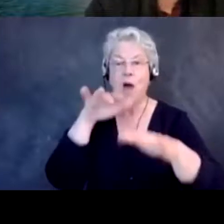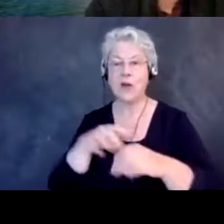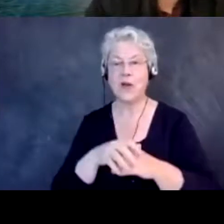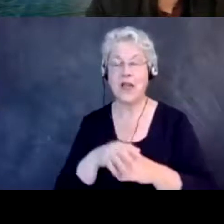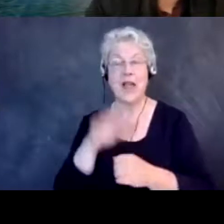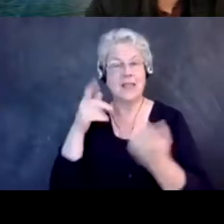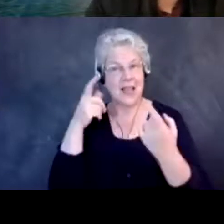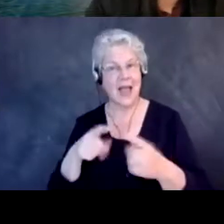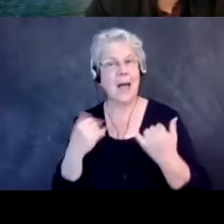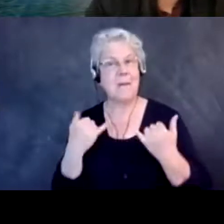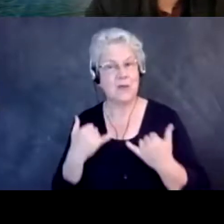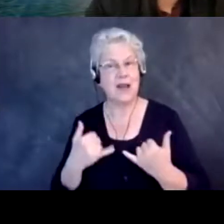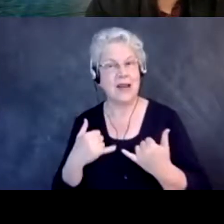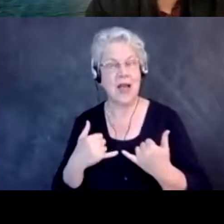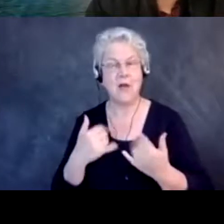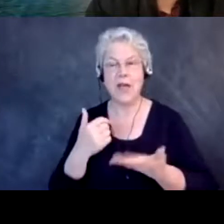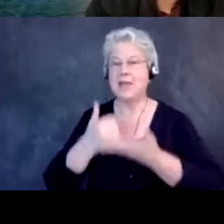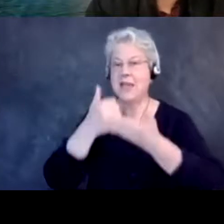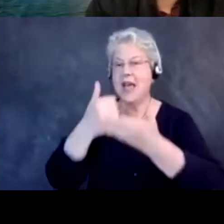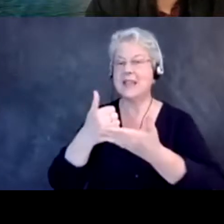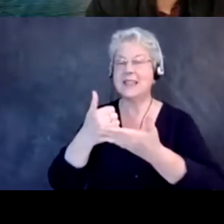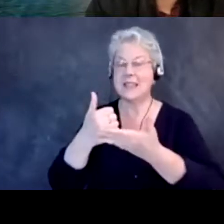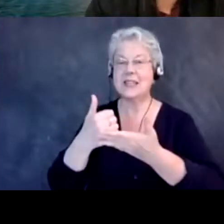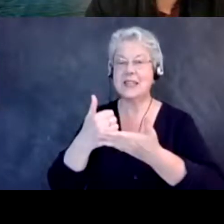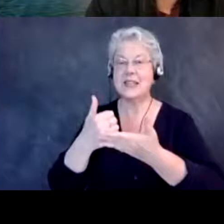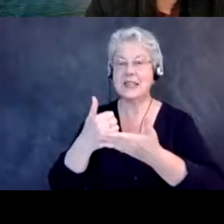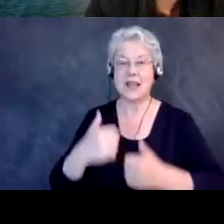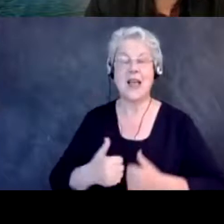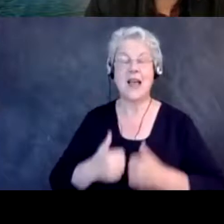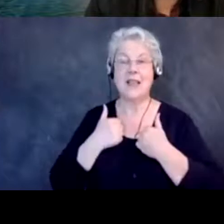the assisted living is up high, so the elders can see the water. That was one of their priorities